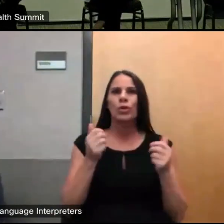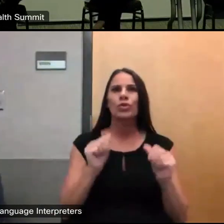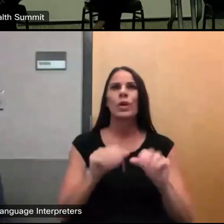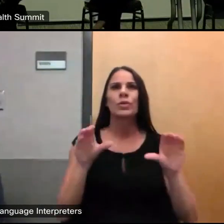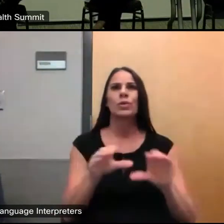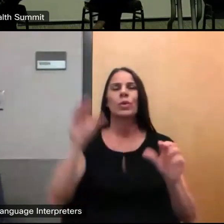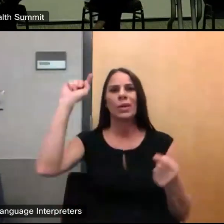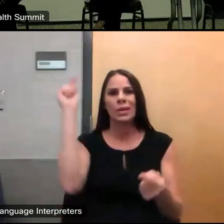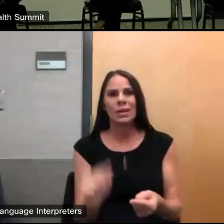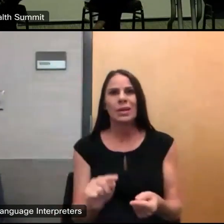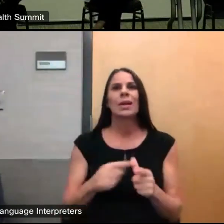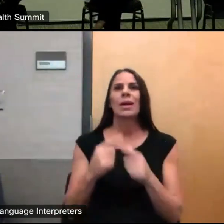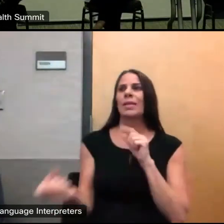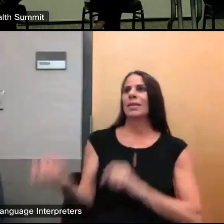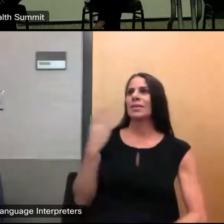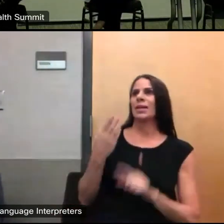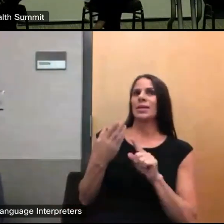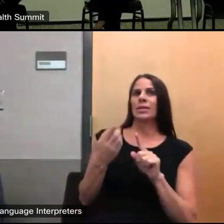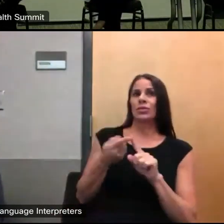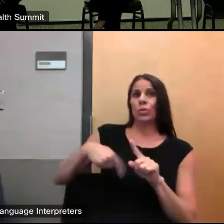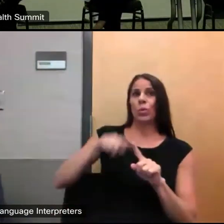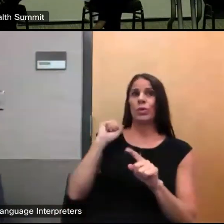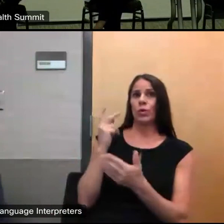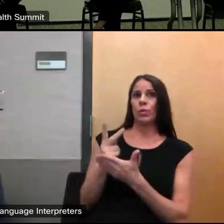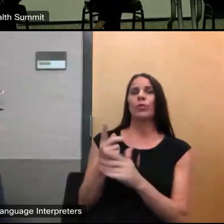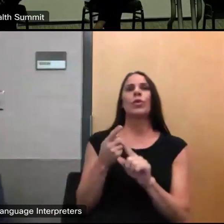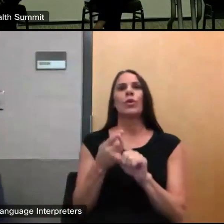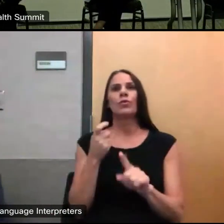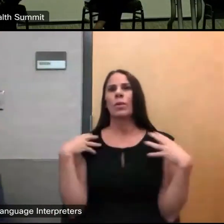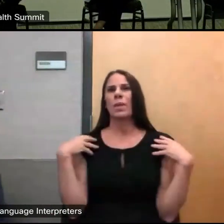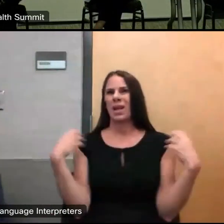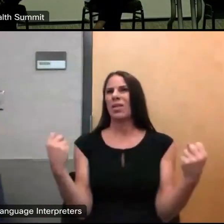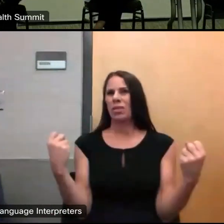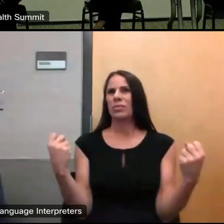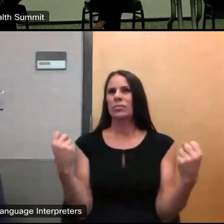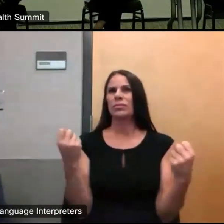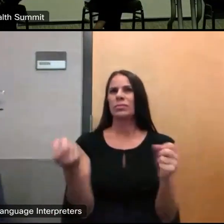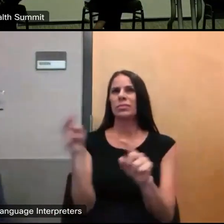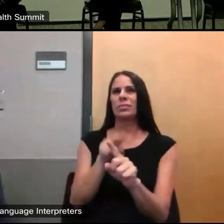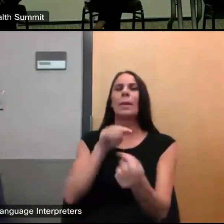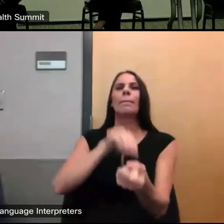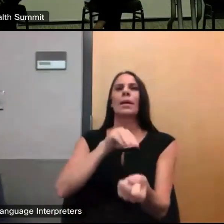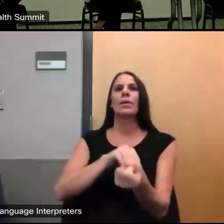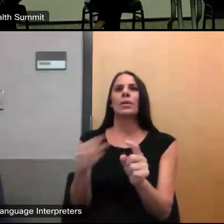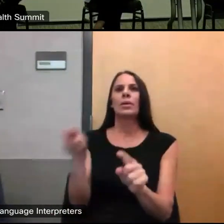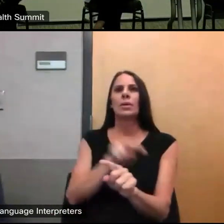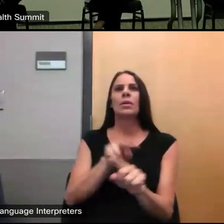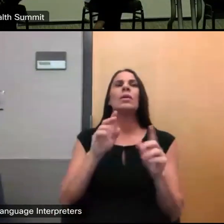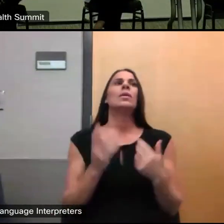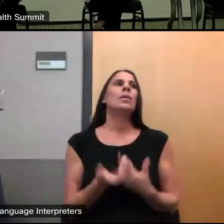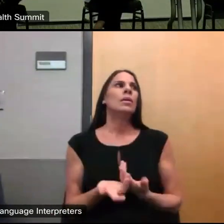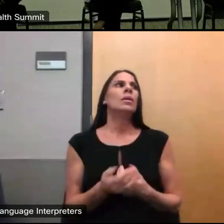And then send it to us for our approval from a health medical perspective and, um, me sending